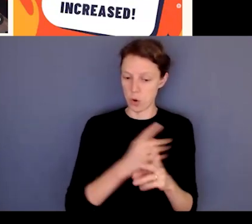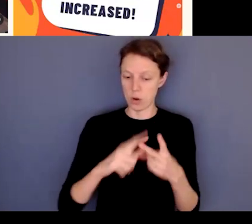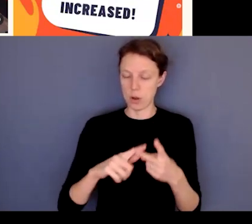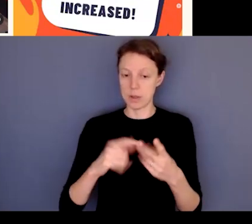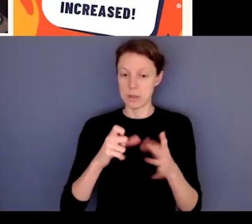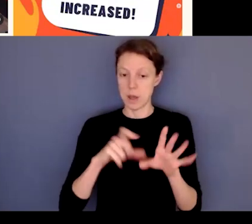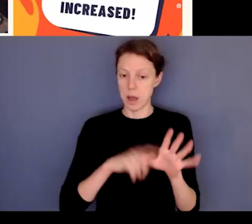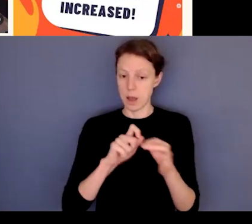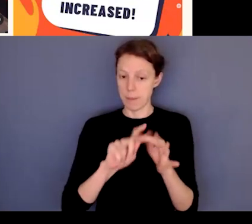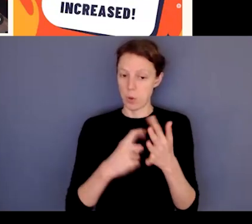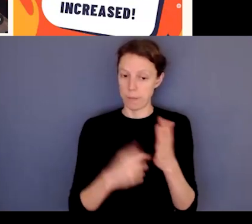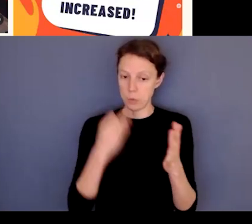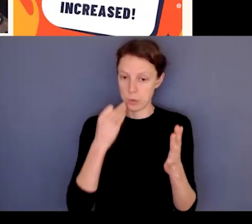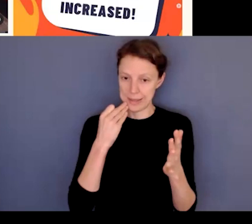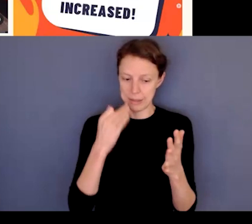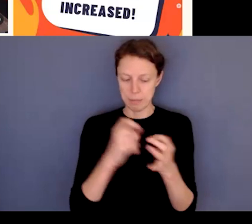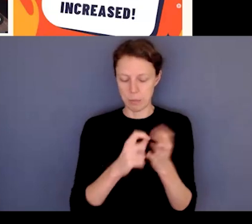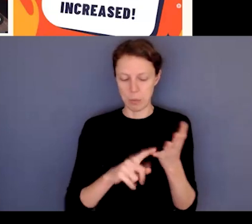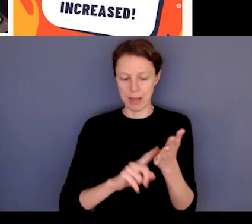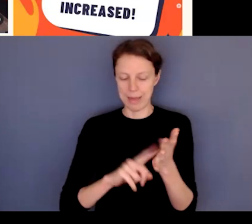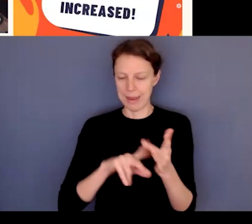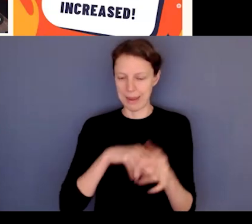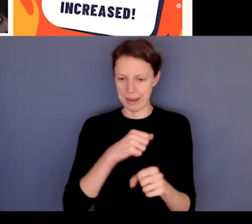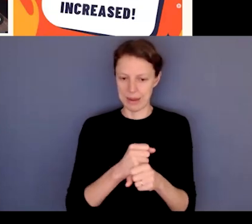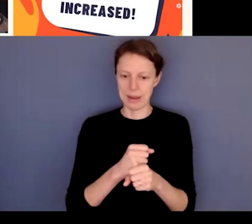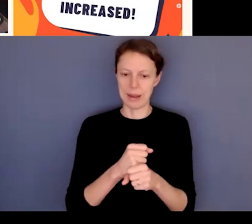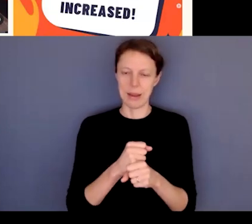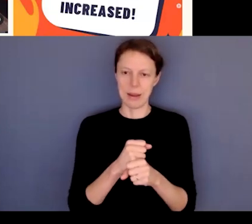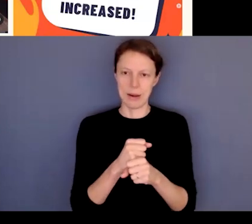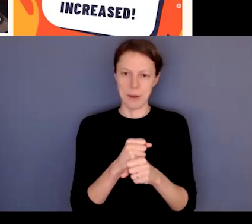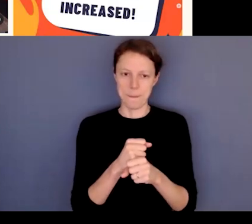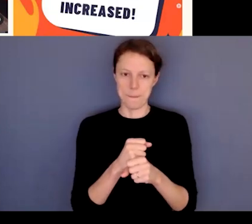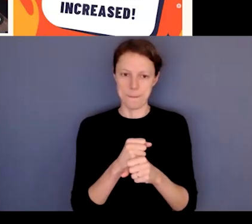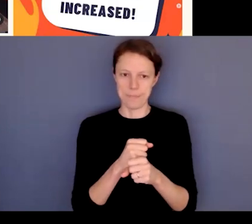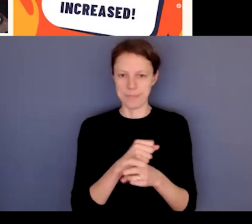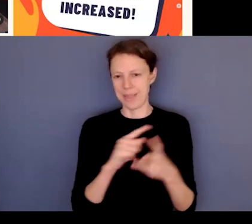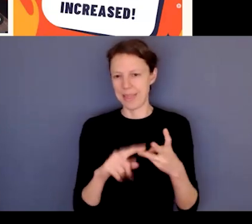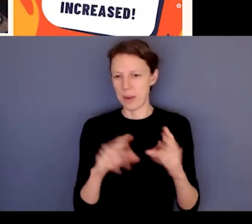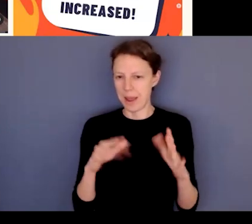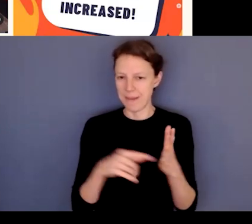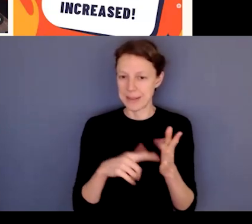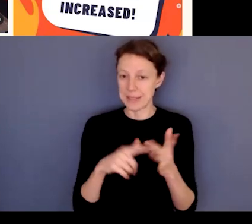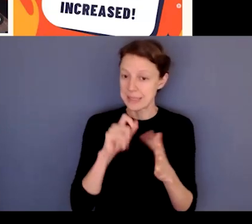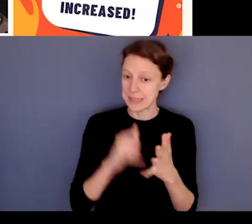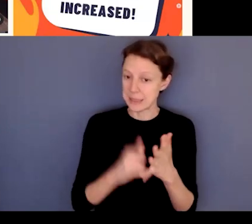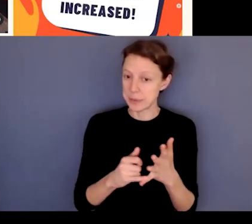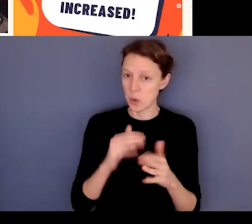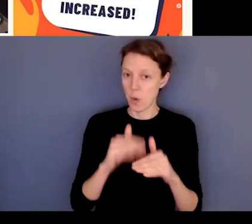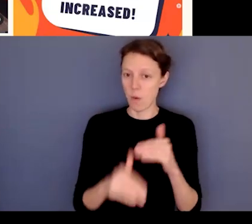post kind of topically, depending on the time of year. So we do tips on what to do and what not to do at schoolies week